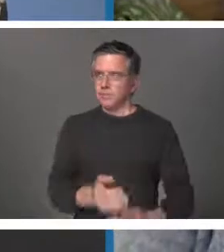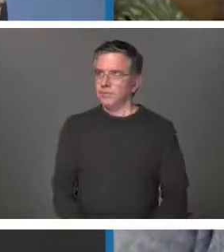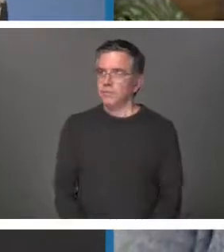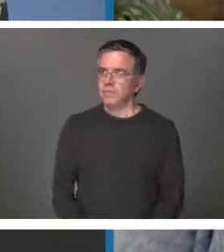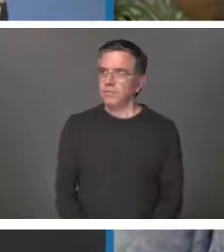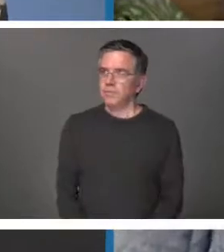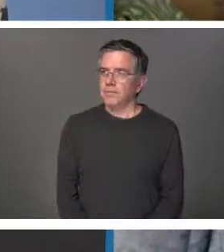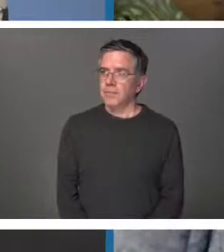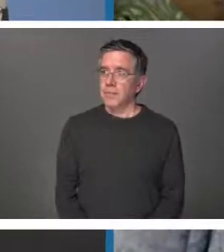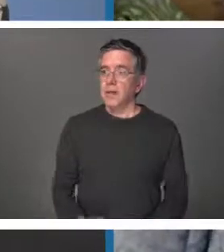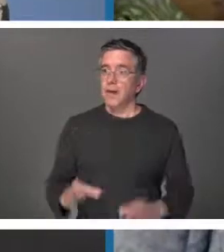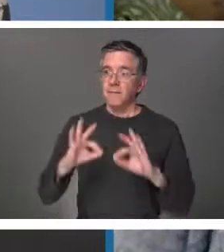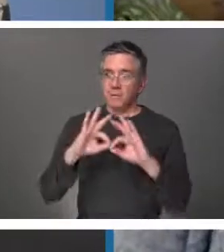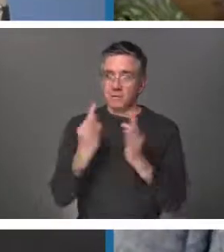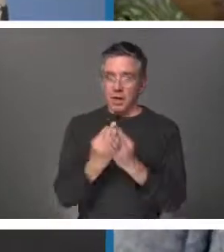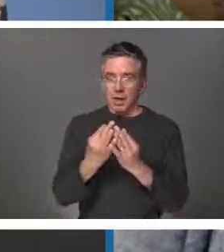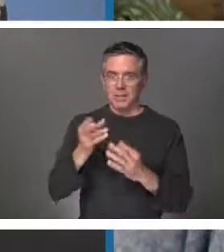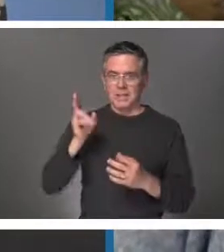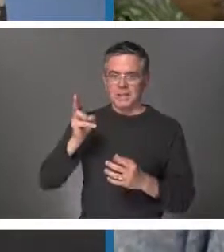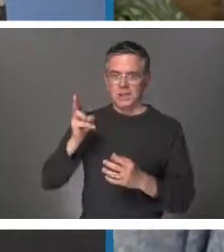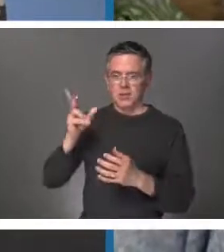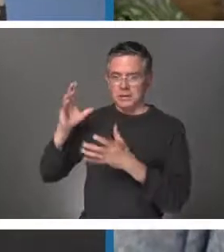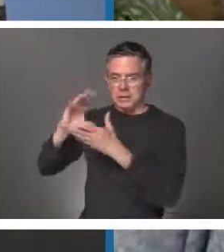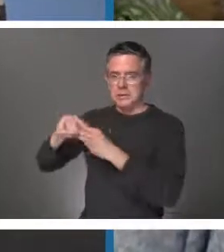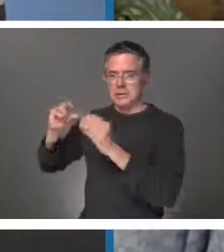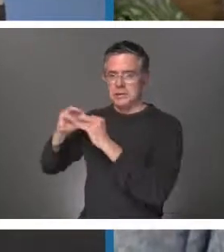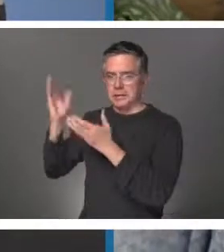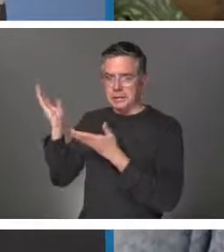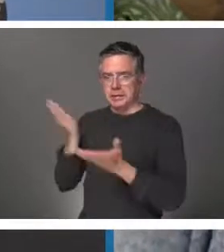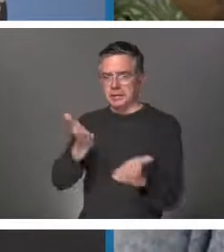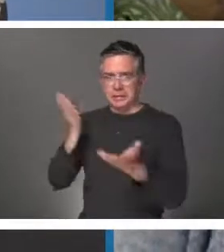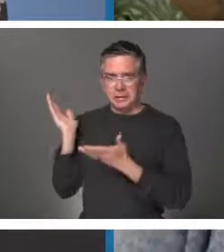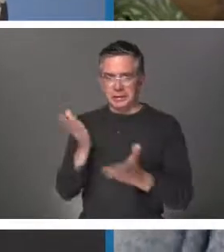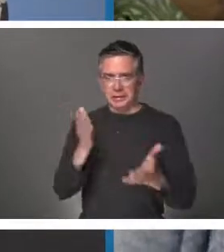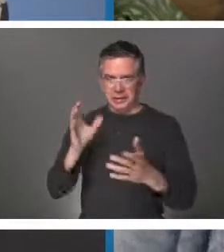to our thinking around this vaccine as well. And really thinking about it